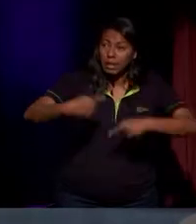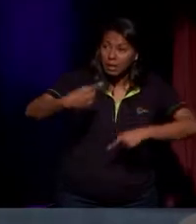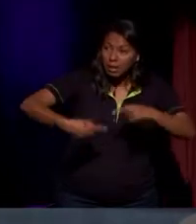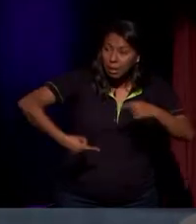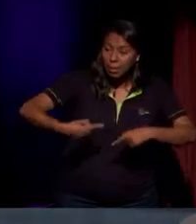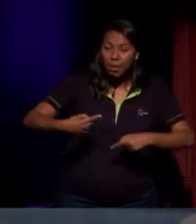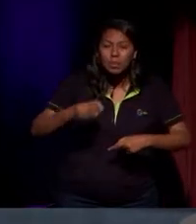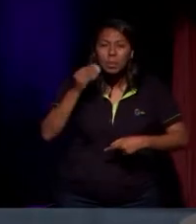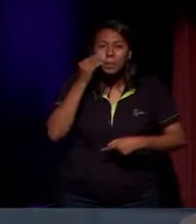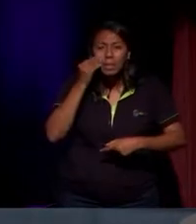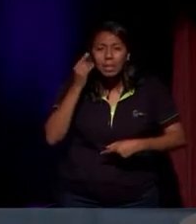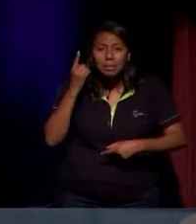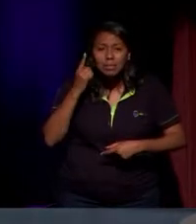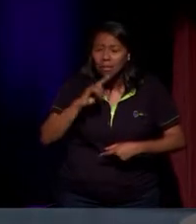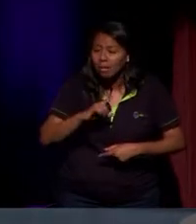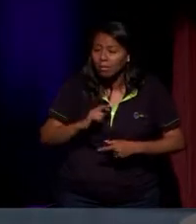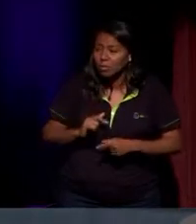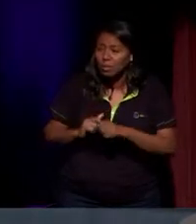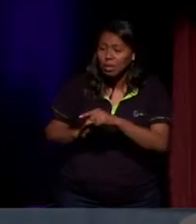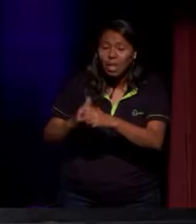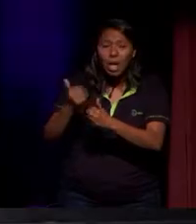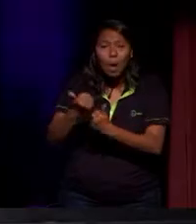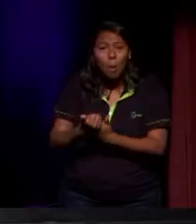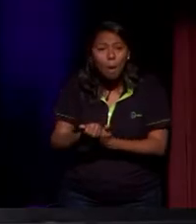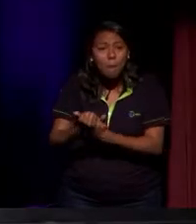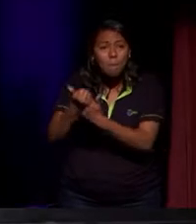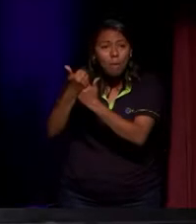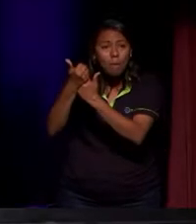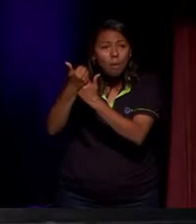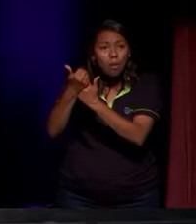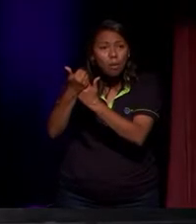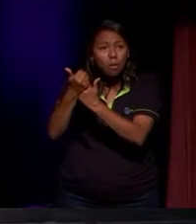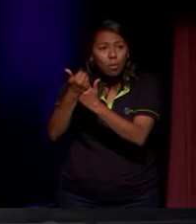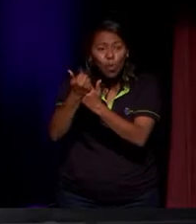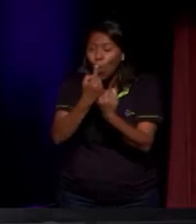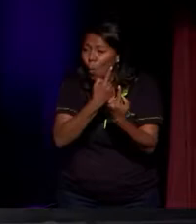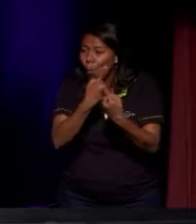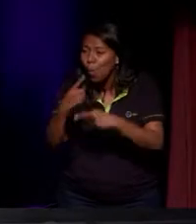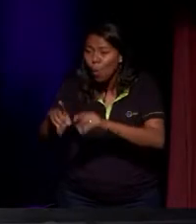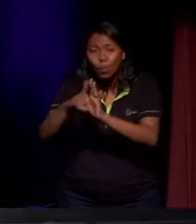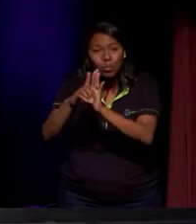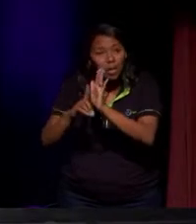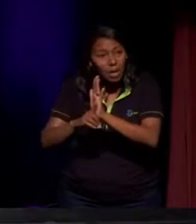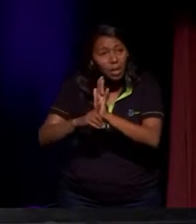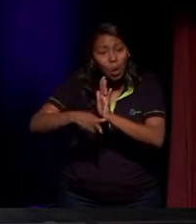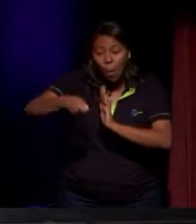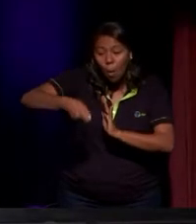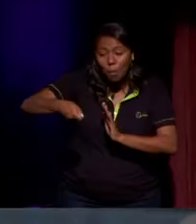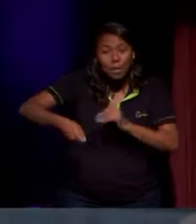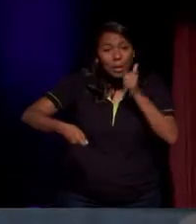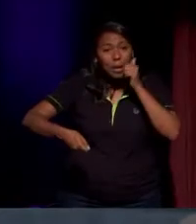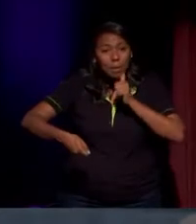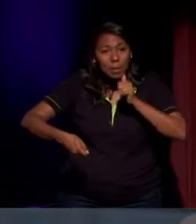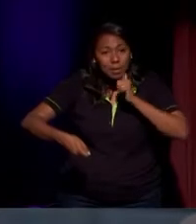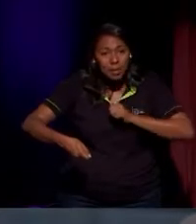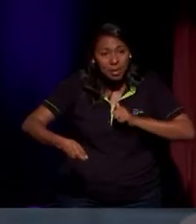the support of MEPs against this decree that forces girls wearing long skirt